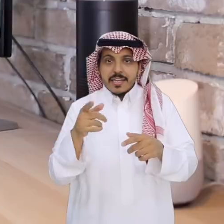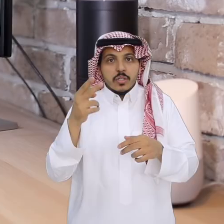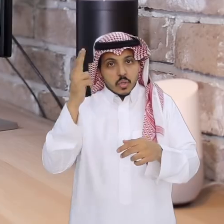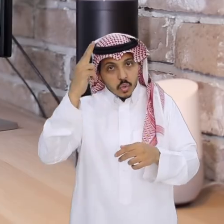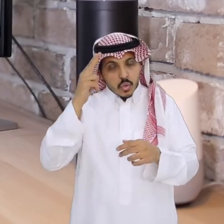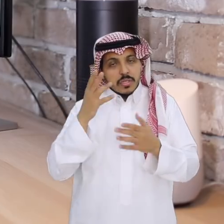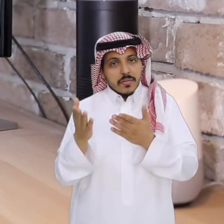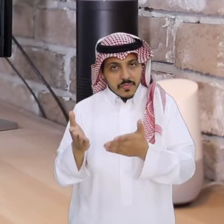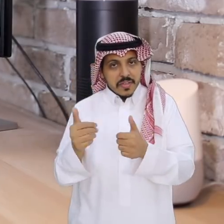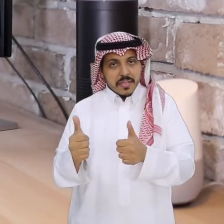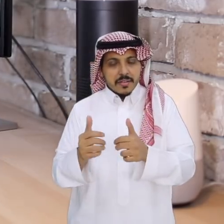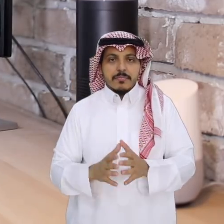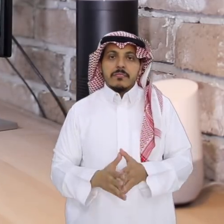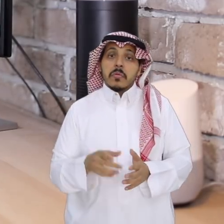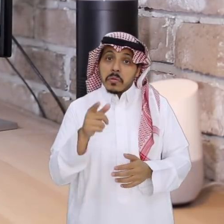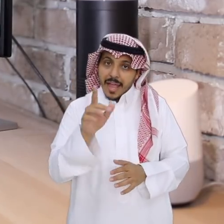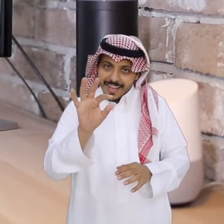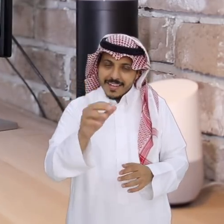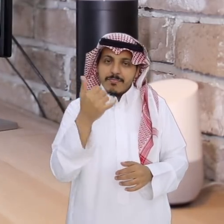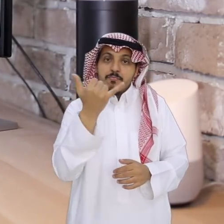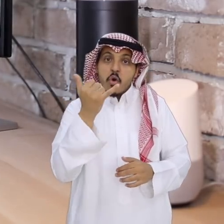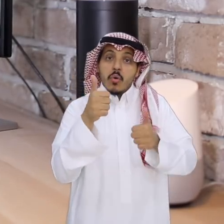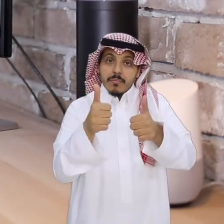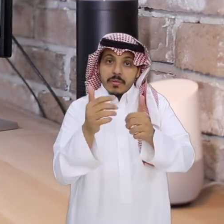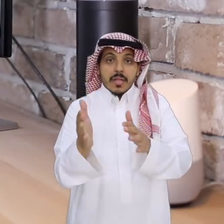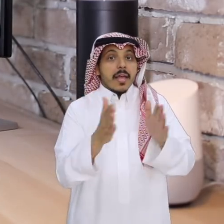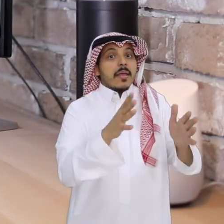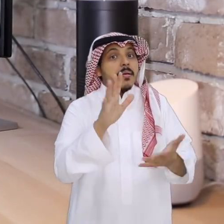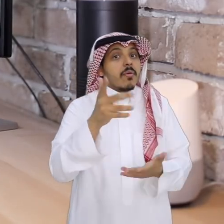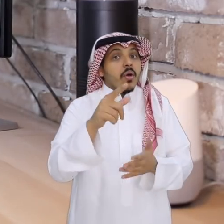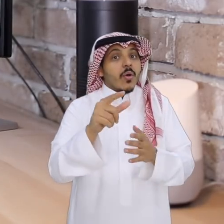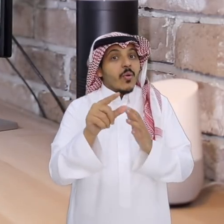An important thing! What would you say to those who afraid for their data?